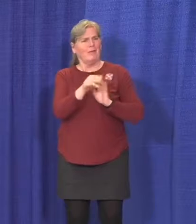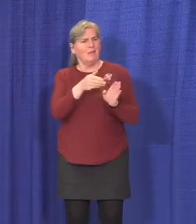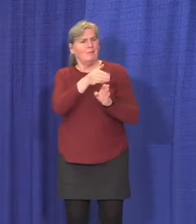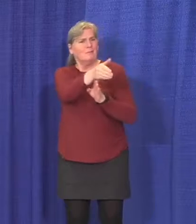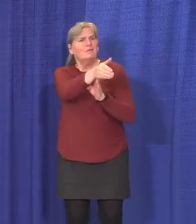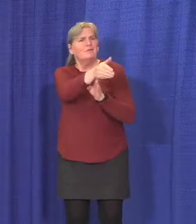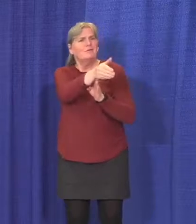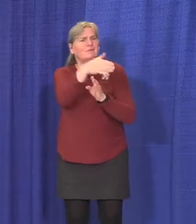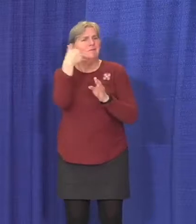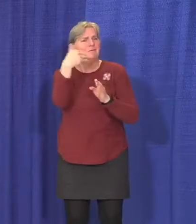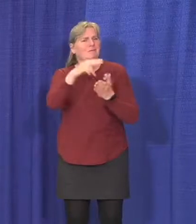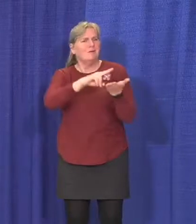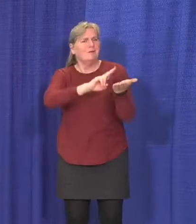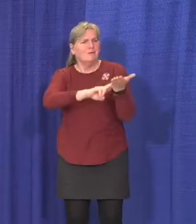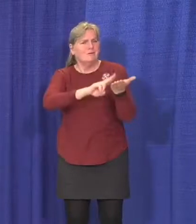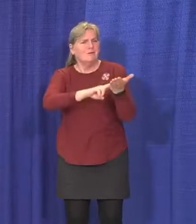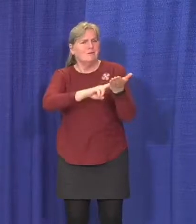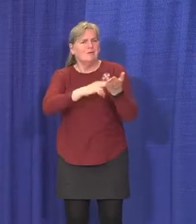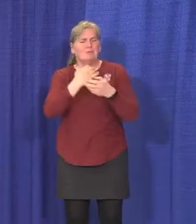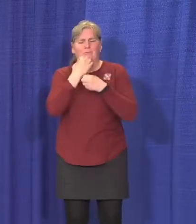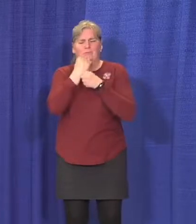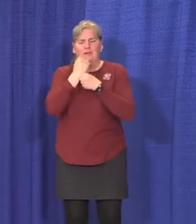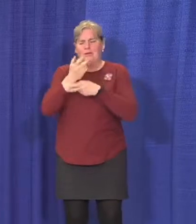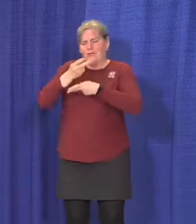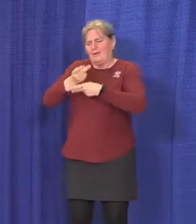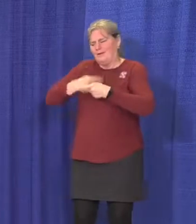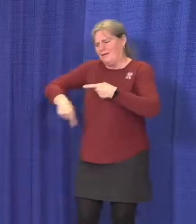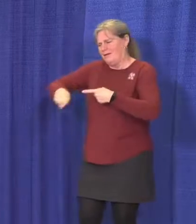have chosen the nursing profession and to care for us